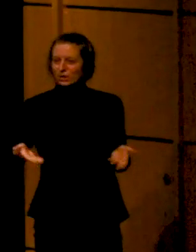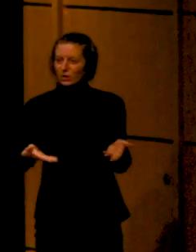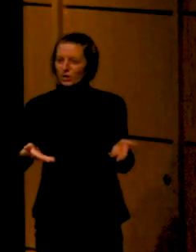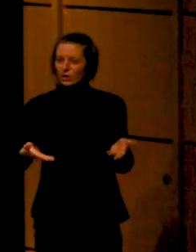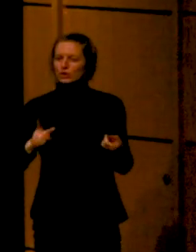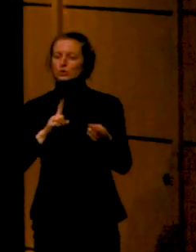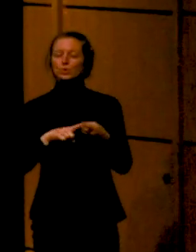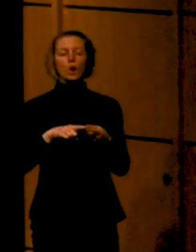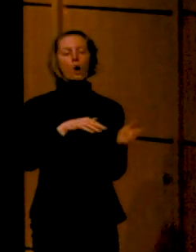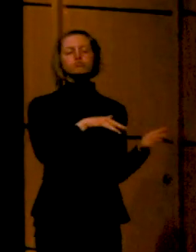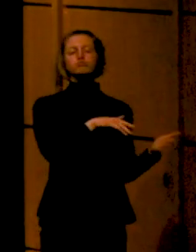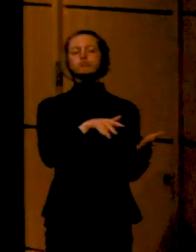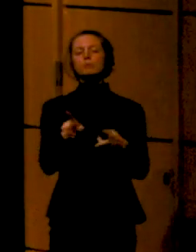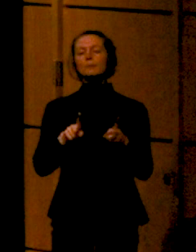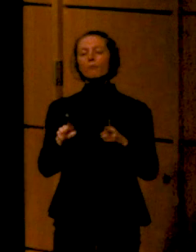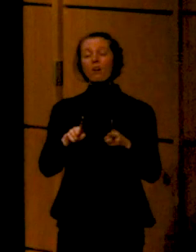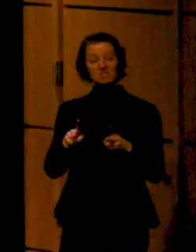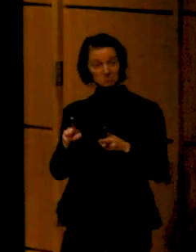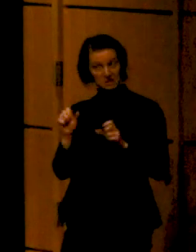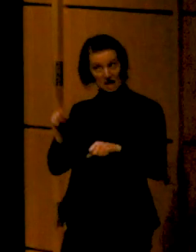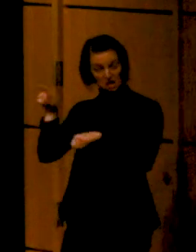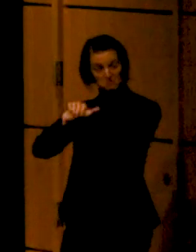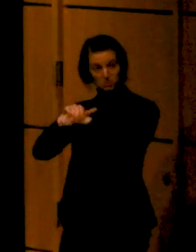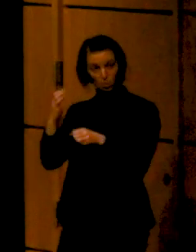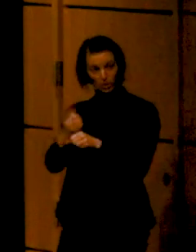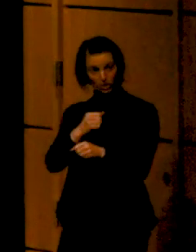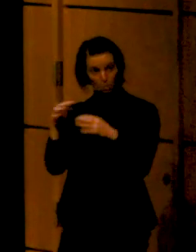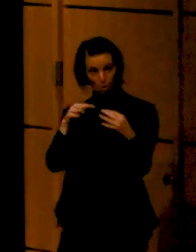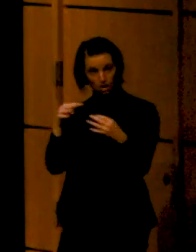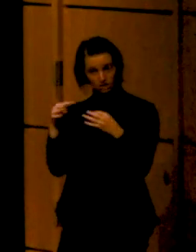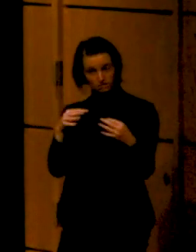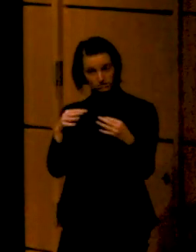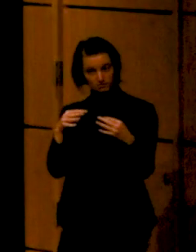a war against the Americans for the territory.